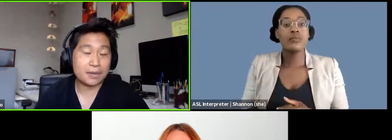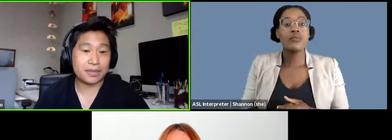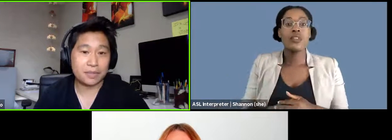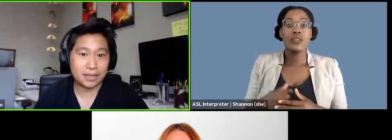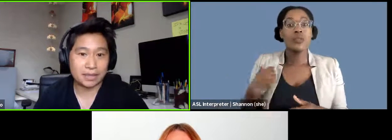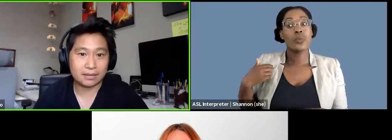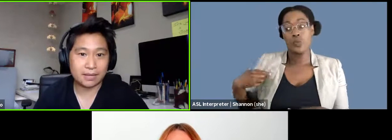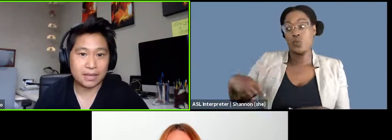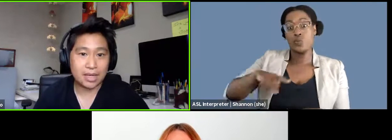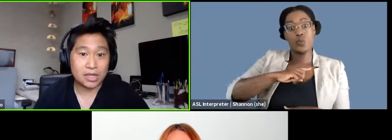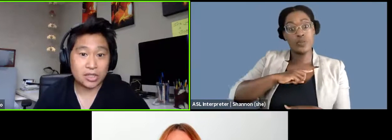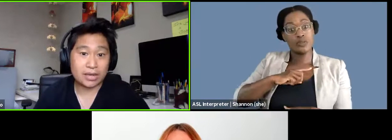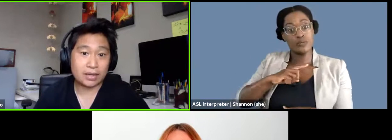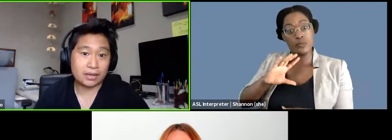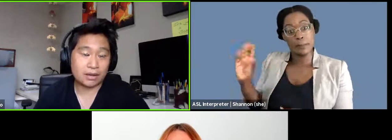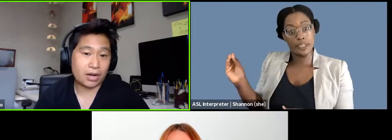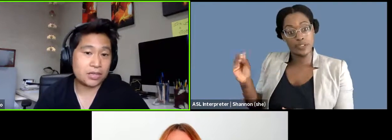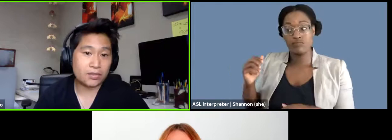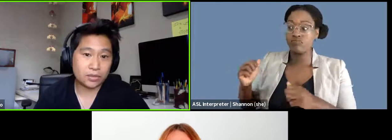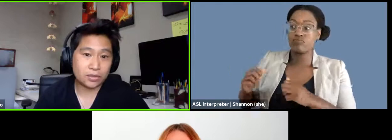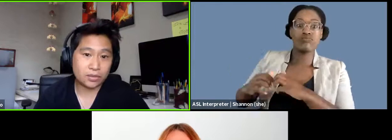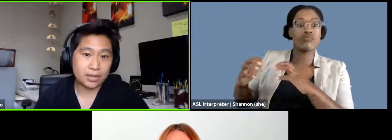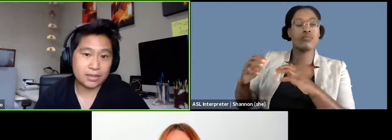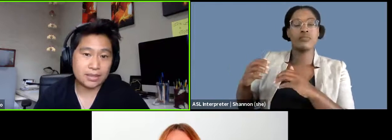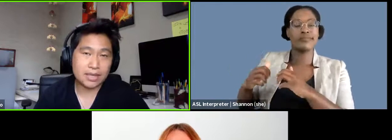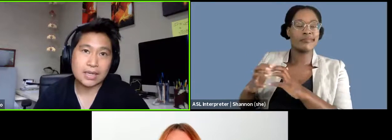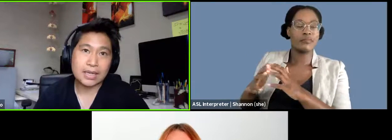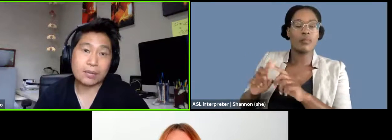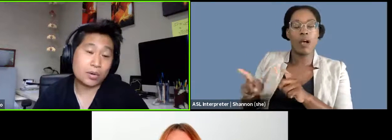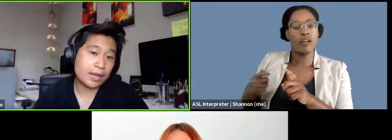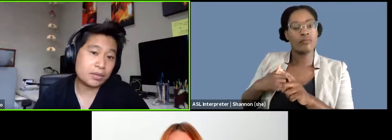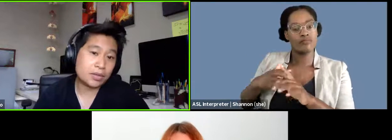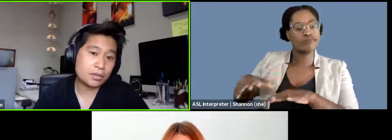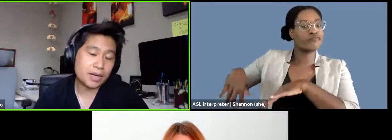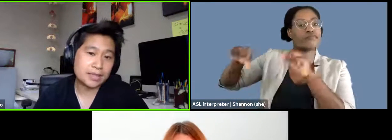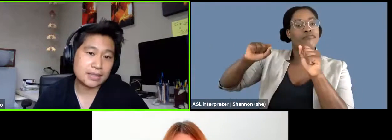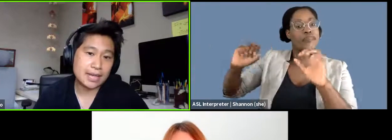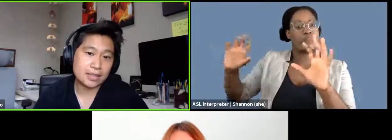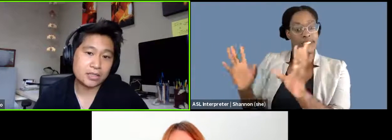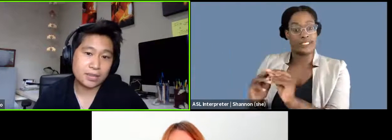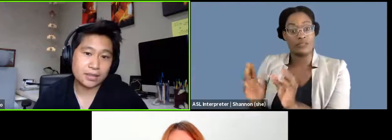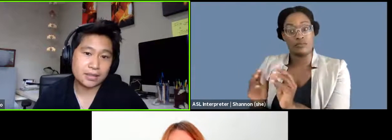company meeting sharing our individual stories and we were able to humanize that experience.